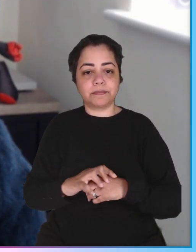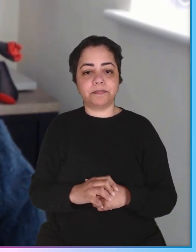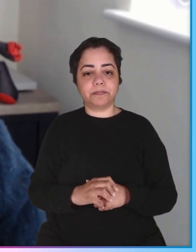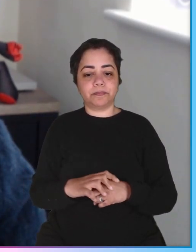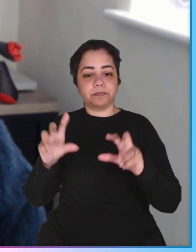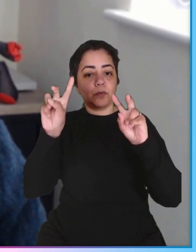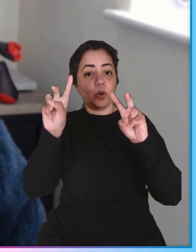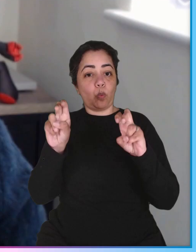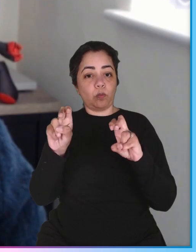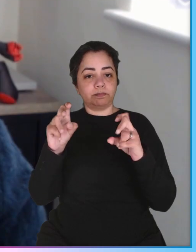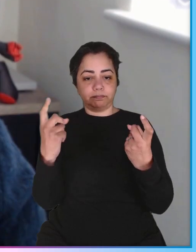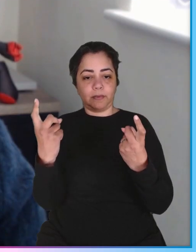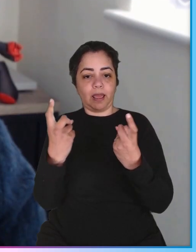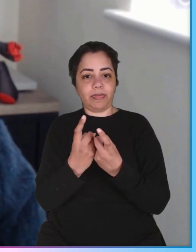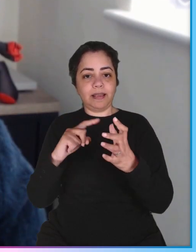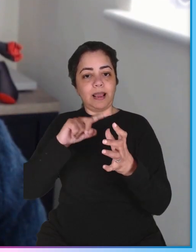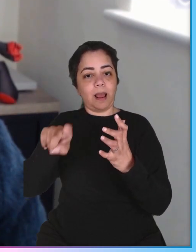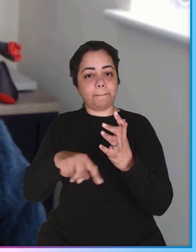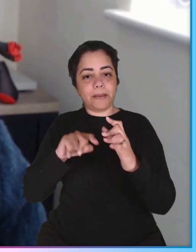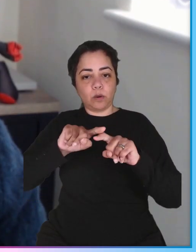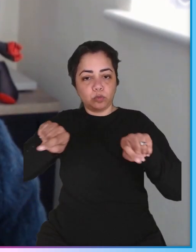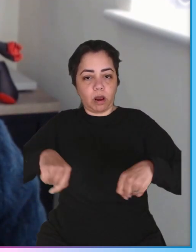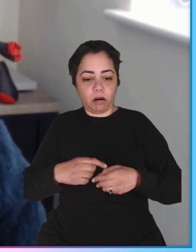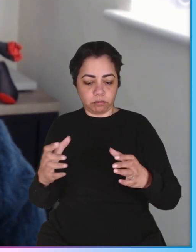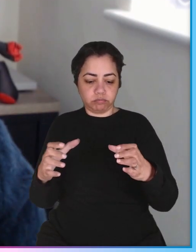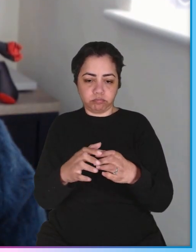The option to slow down game speed